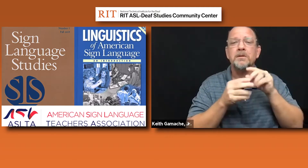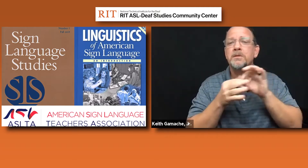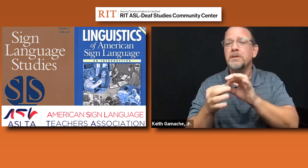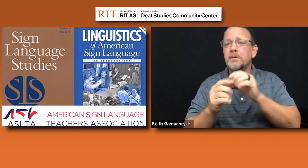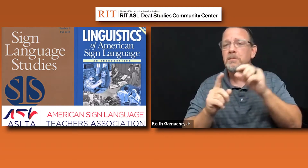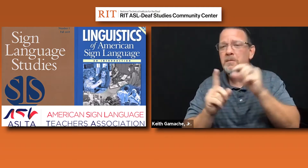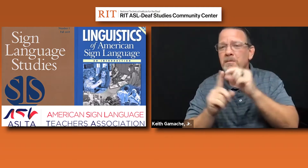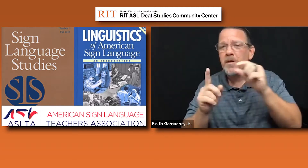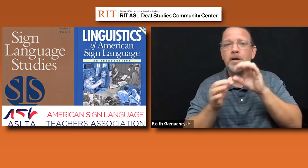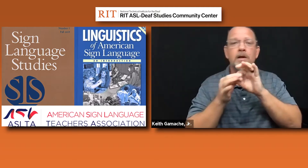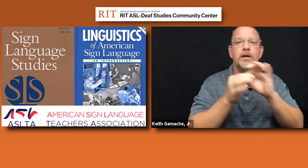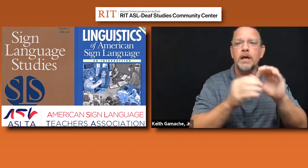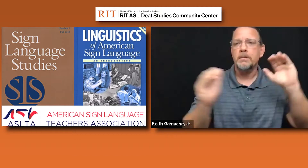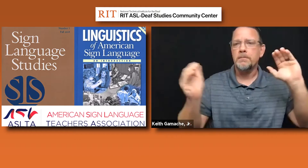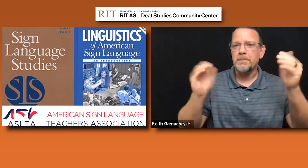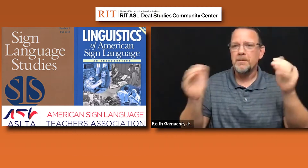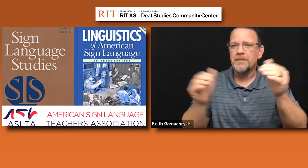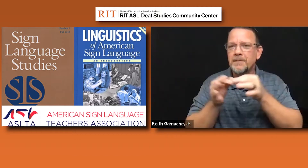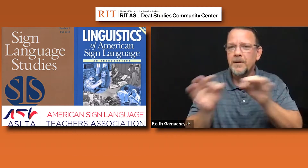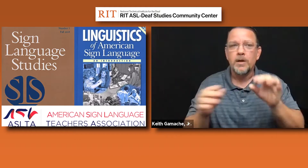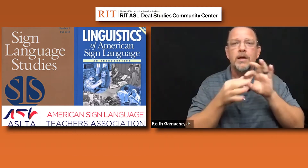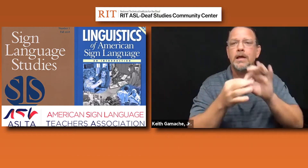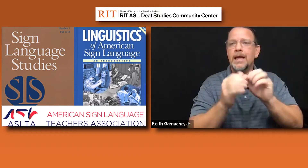with the phonetical structure or how language is used